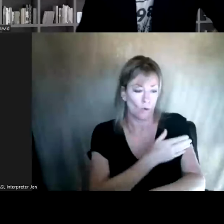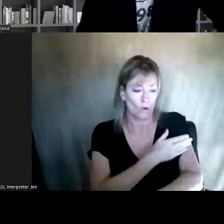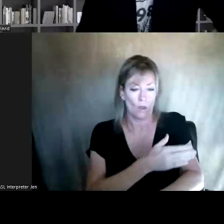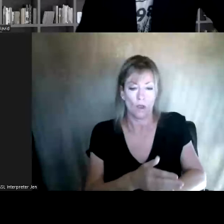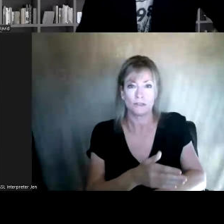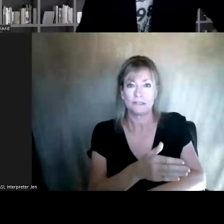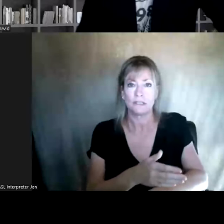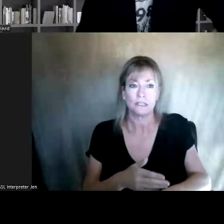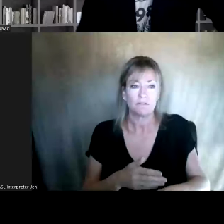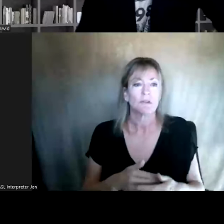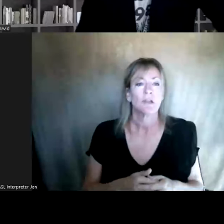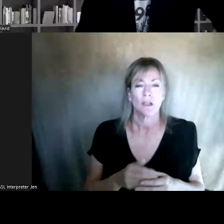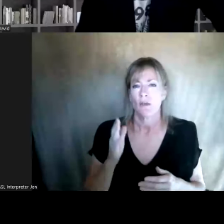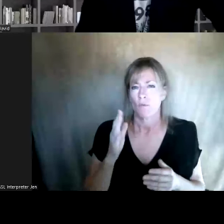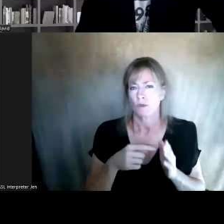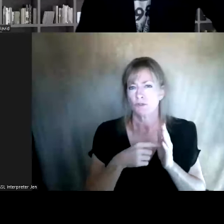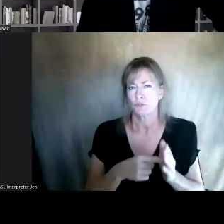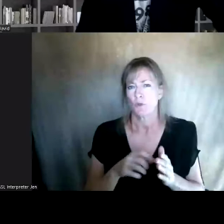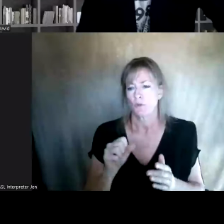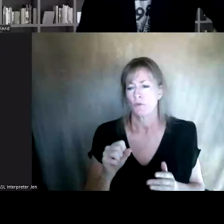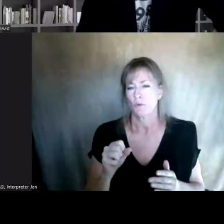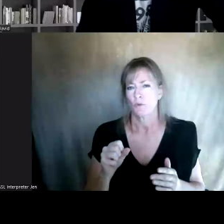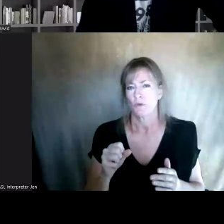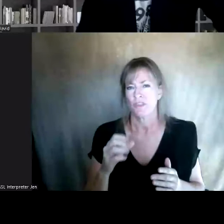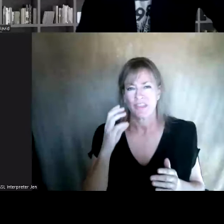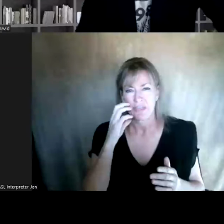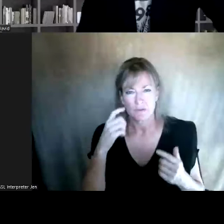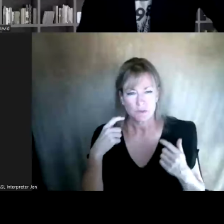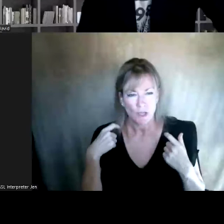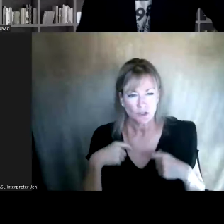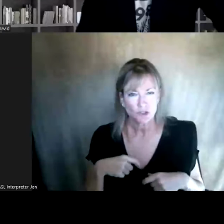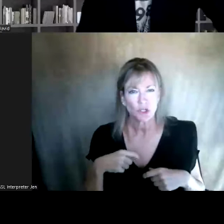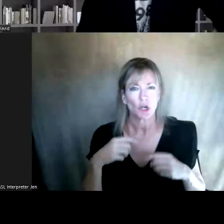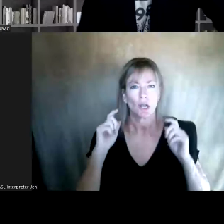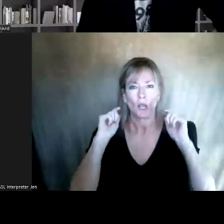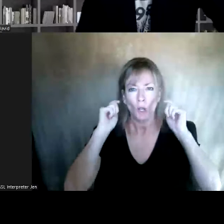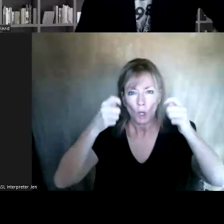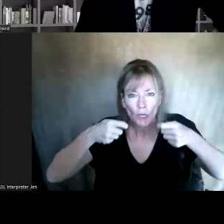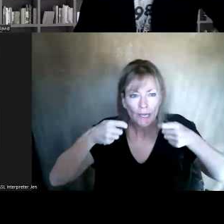AMY IS GOING TO SHOW YOU THE SWEATSHIRT THAT YOU CAN GET.